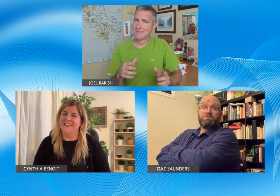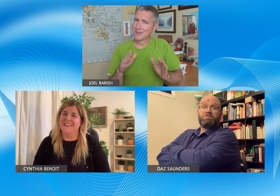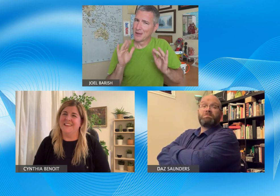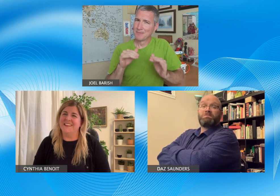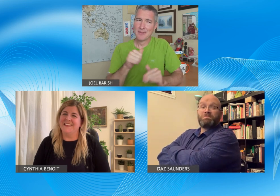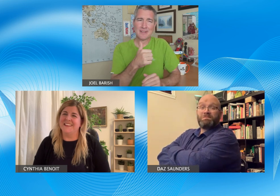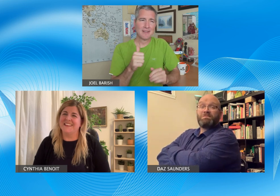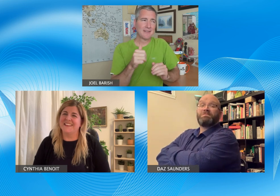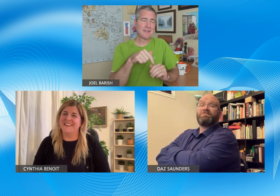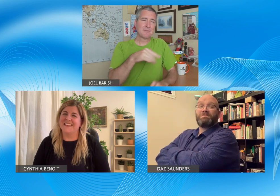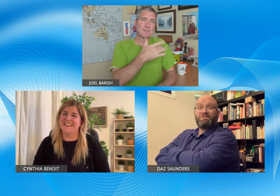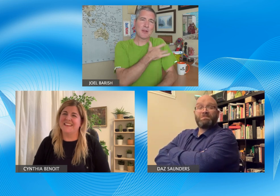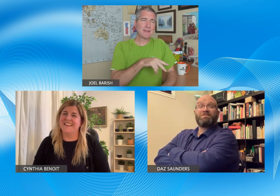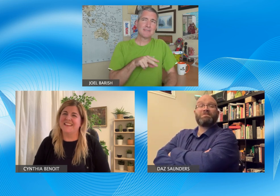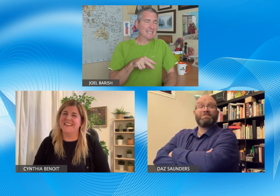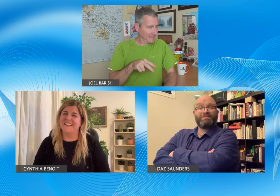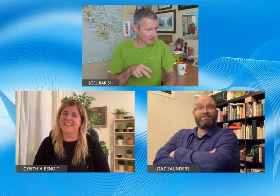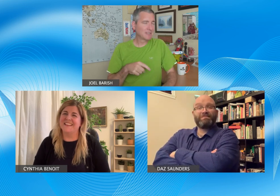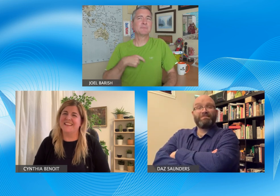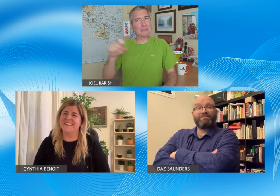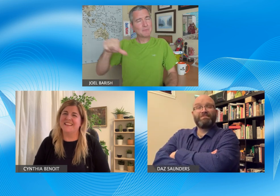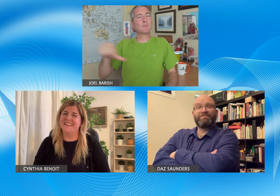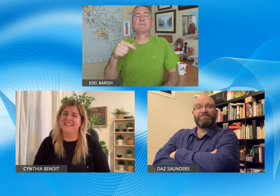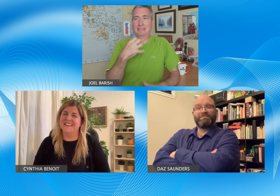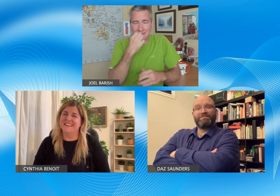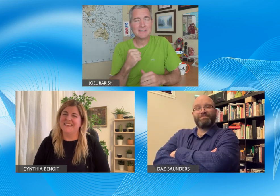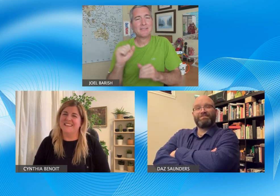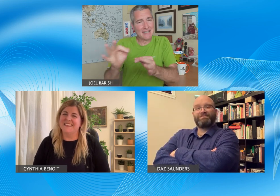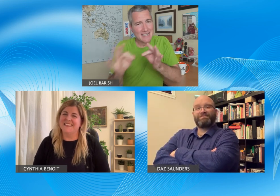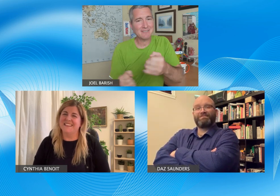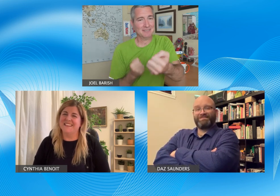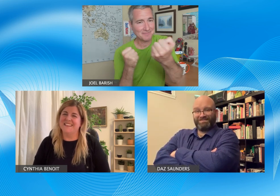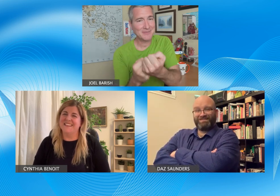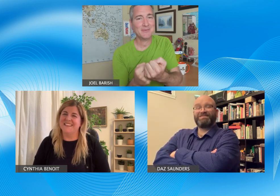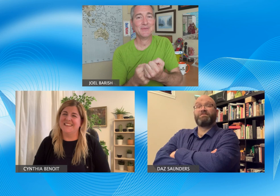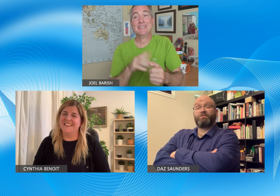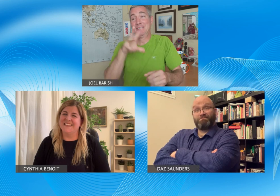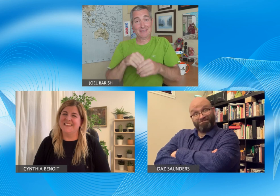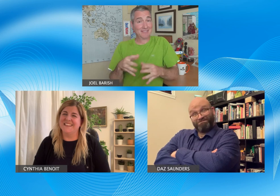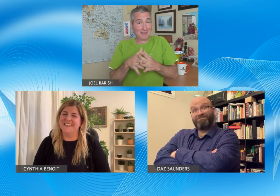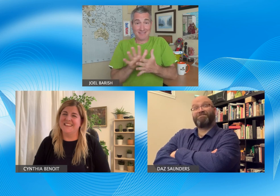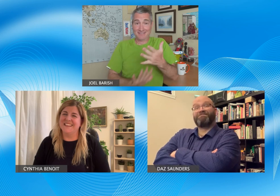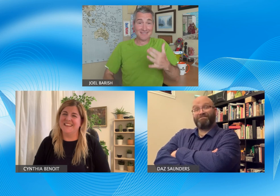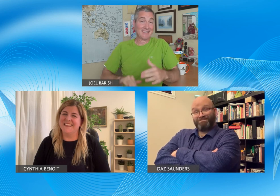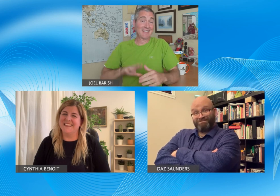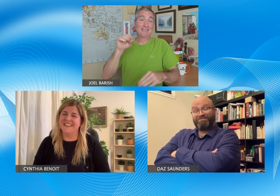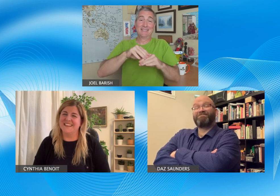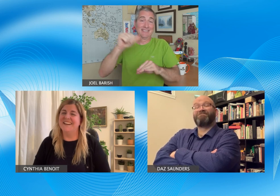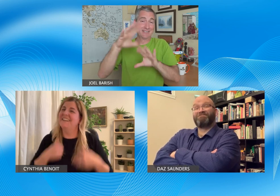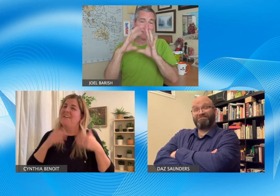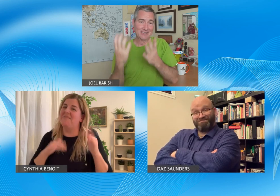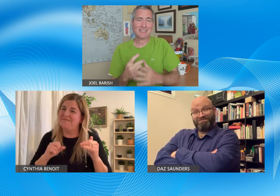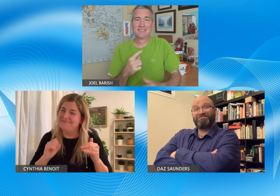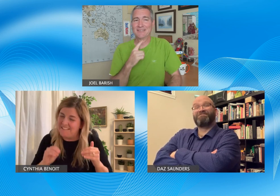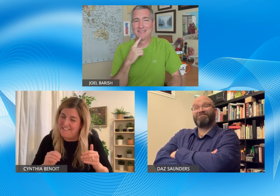Hopefully the other provinces will follow in the footsteps of Quebec and support the preservation of sign languages. Just like Quebec is doing with LSQ. Including America and the rest of the world!